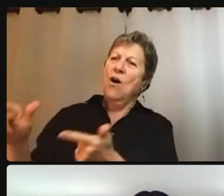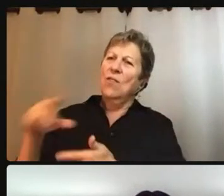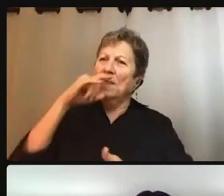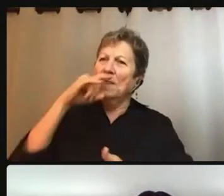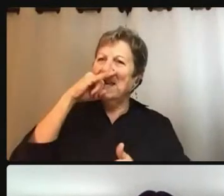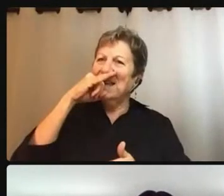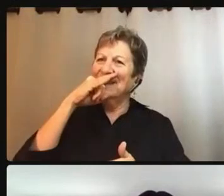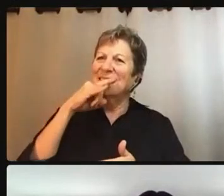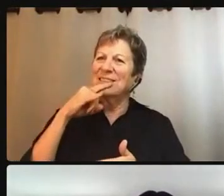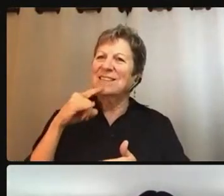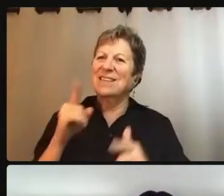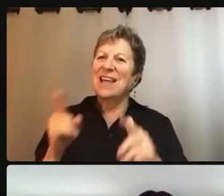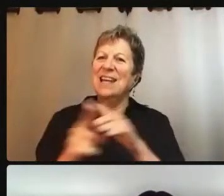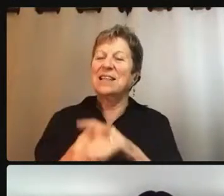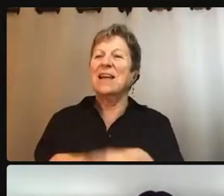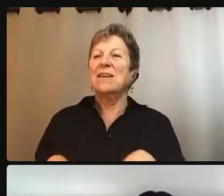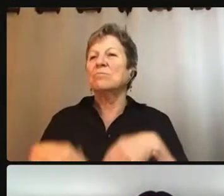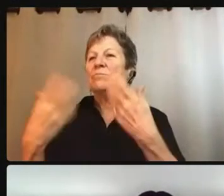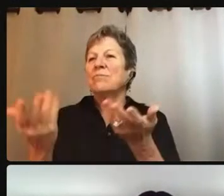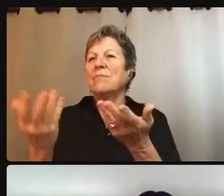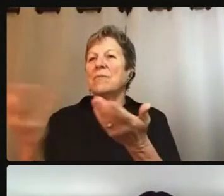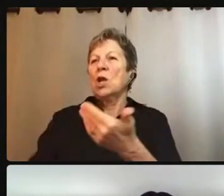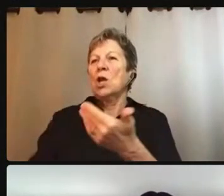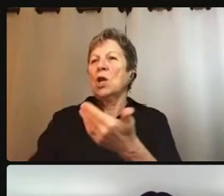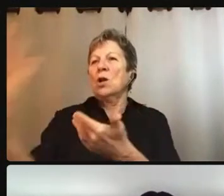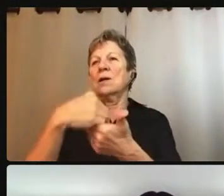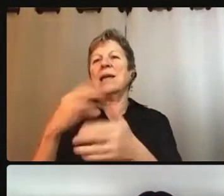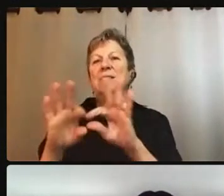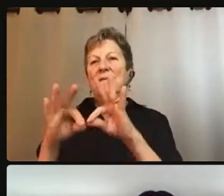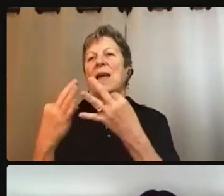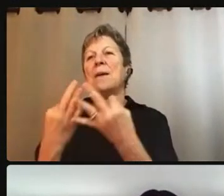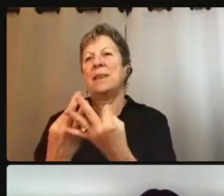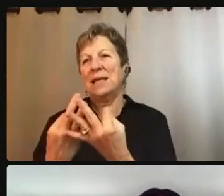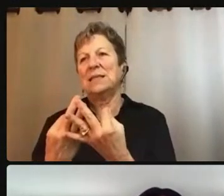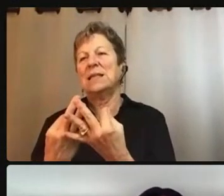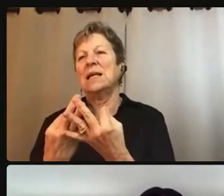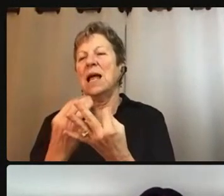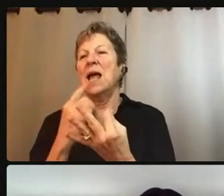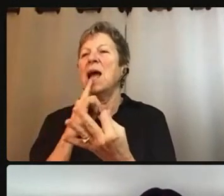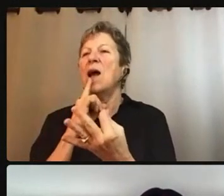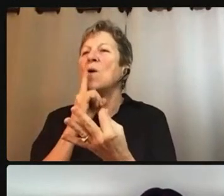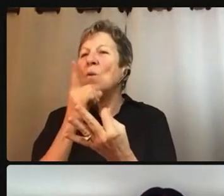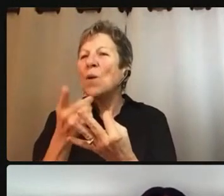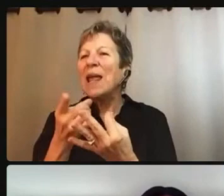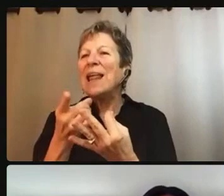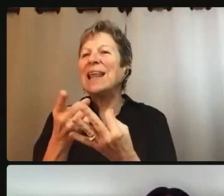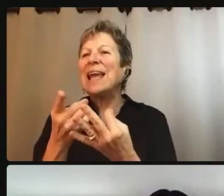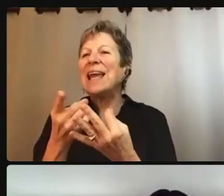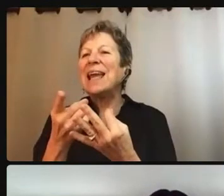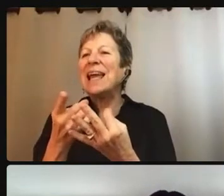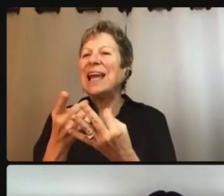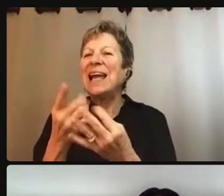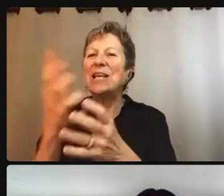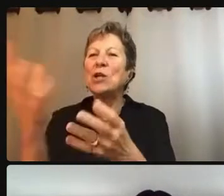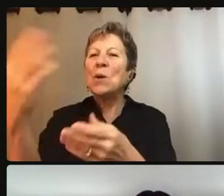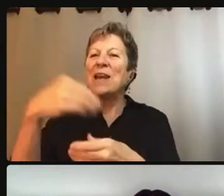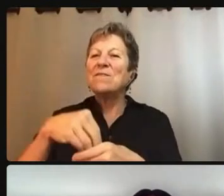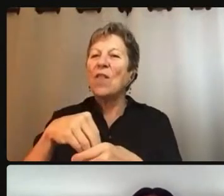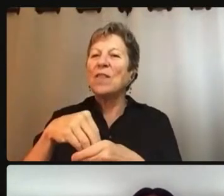NO ONLY FOR MY KIDS WHO ARE IN THE SALEM KAISER SCHOOLS BUT